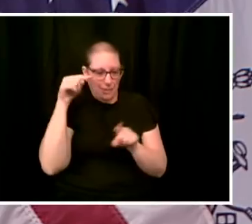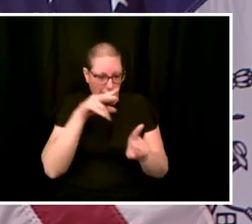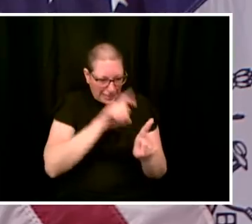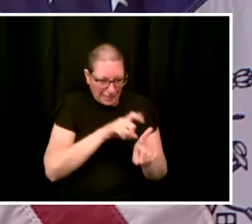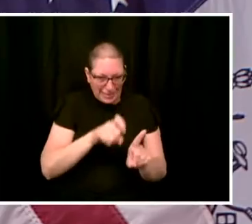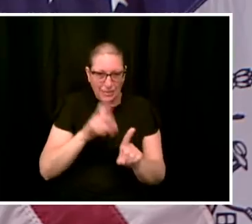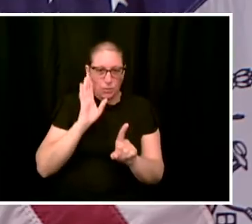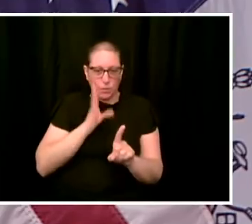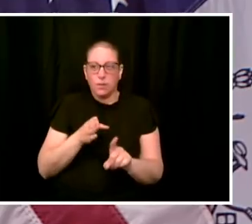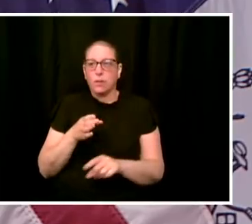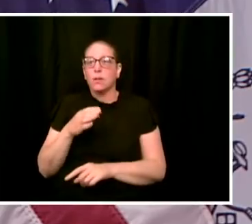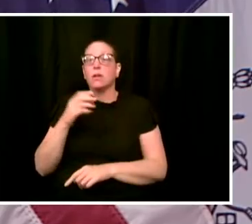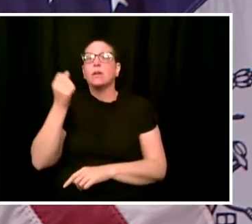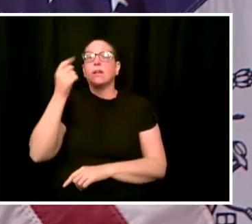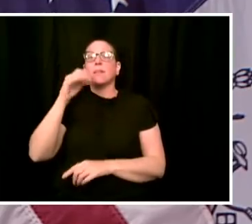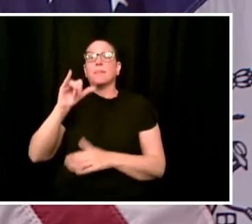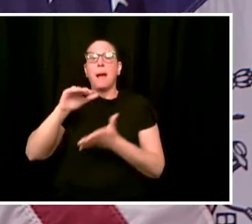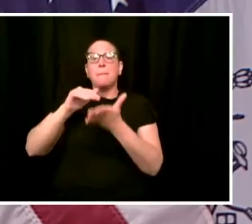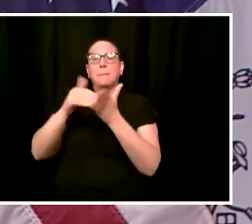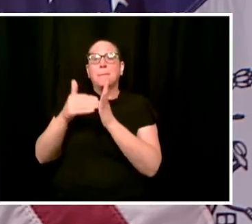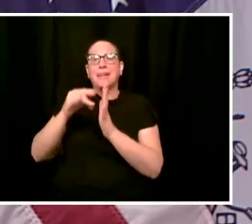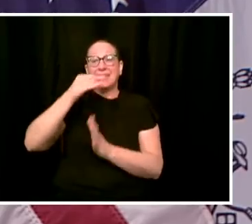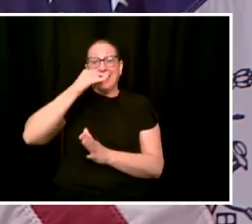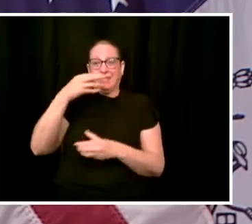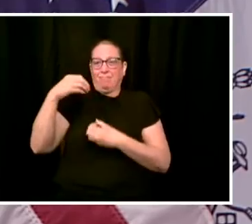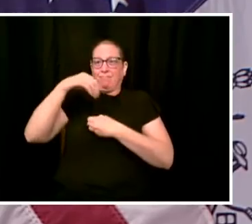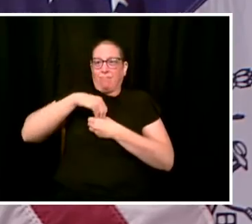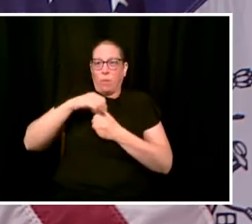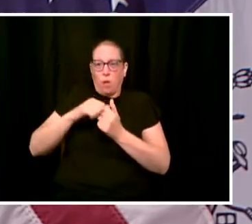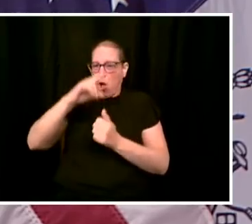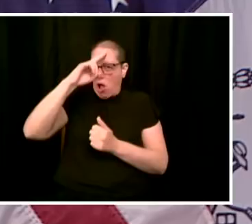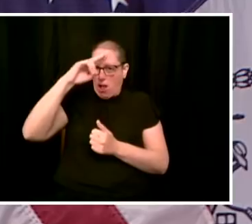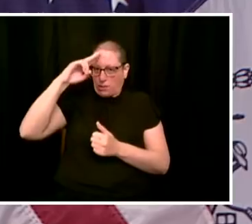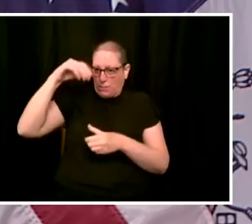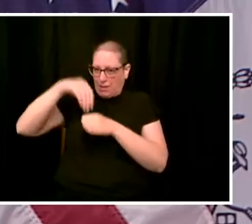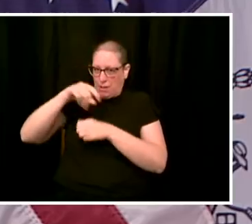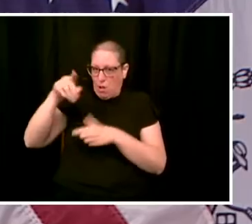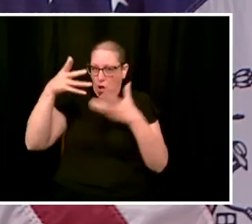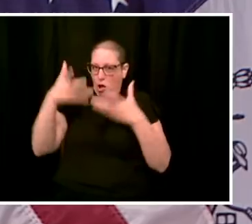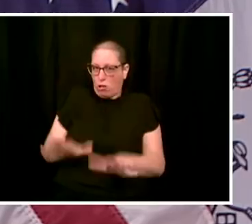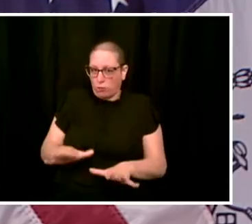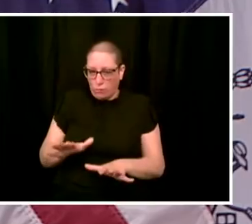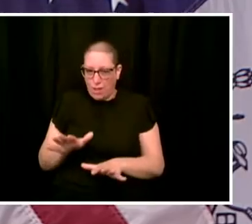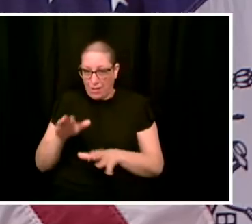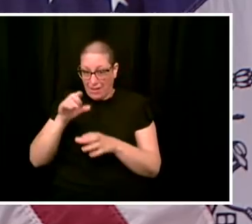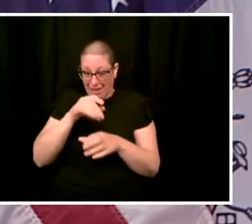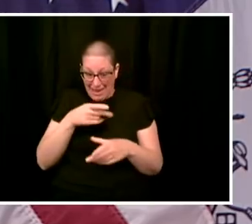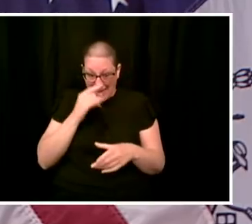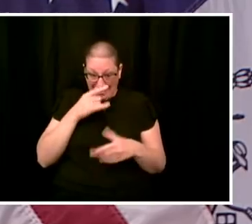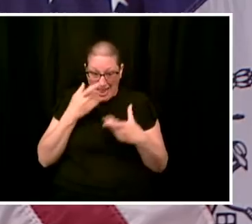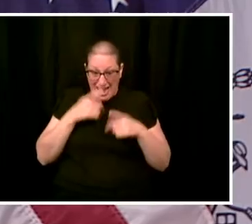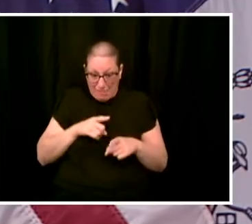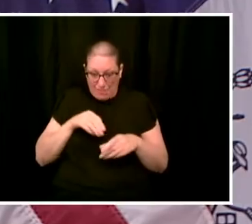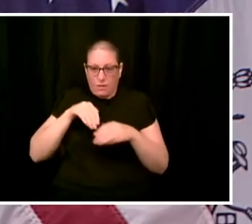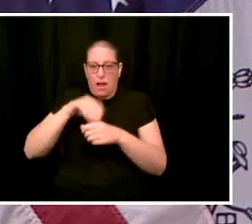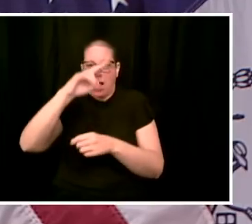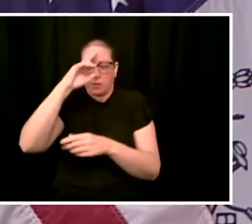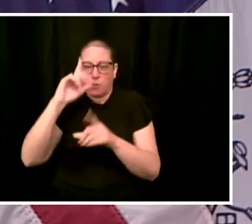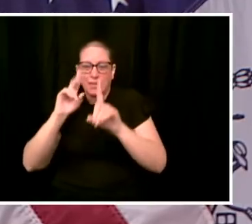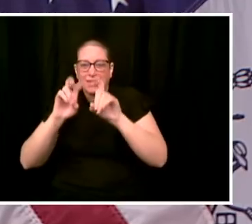WE'RE SEEING HERE. BUT THAT IS IN THE CASE OF KIDS